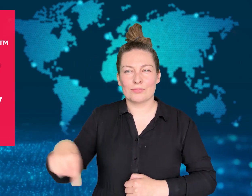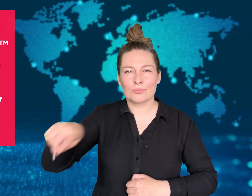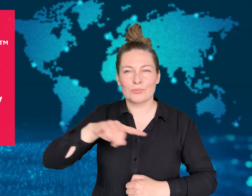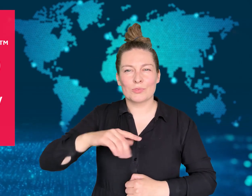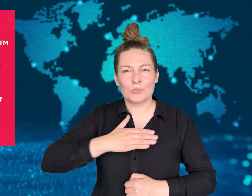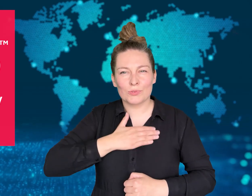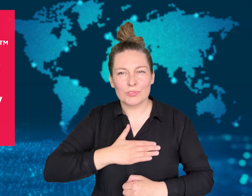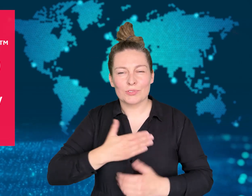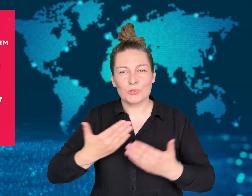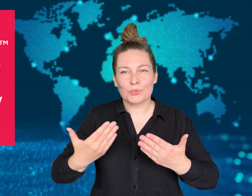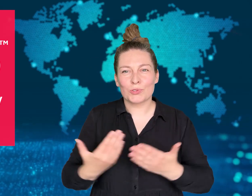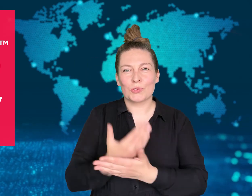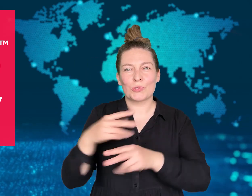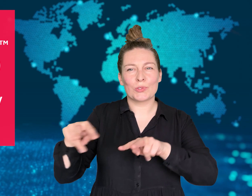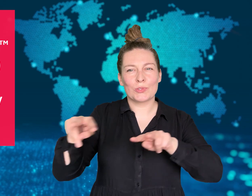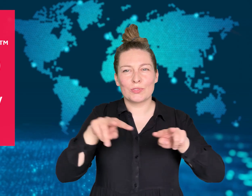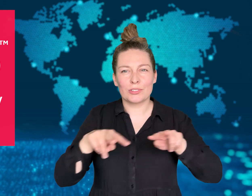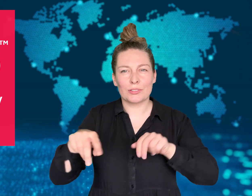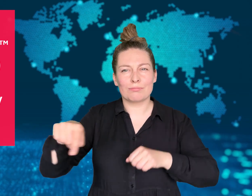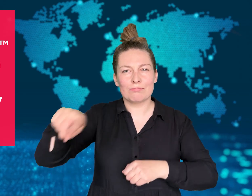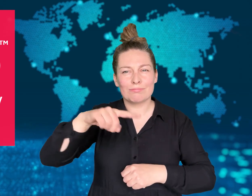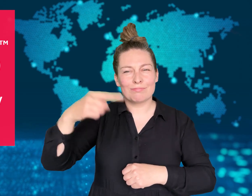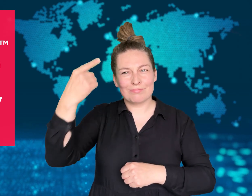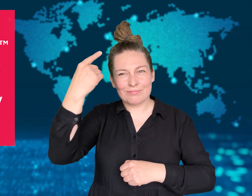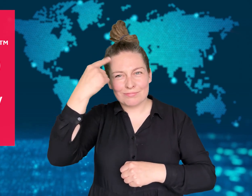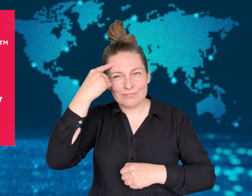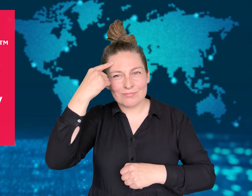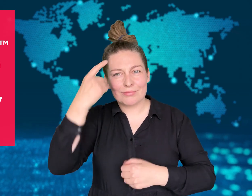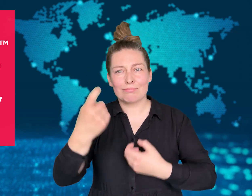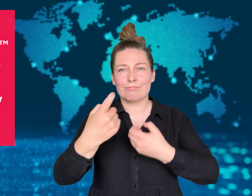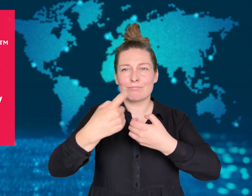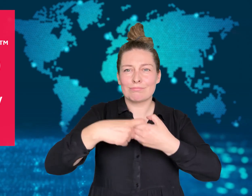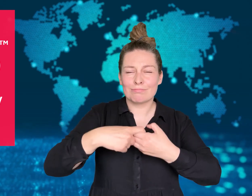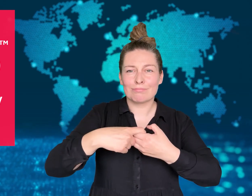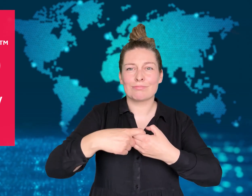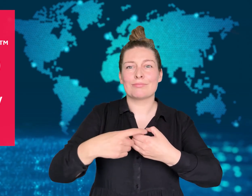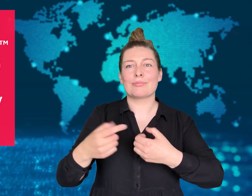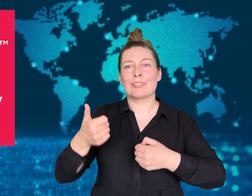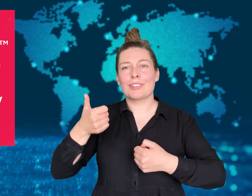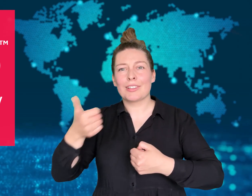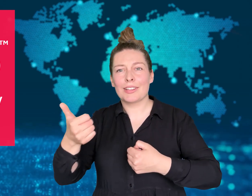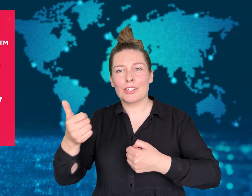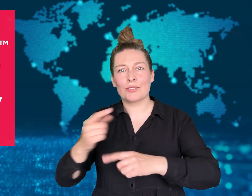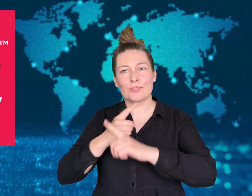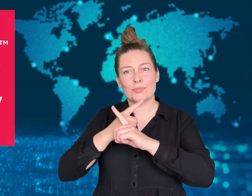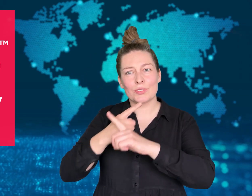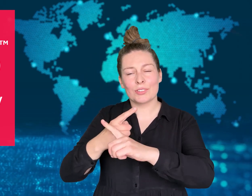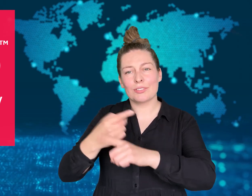Don't forget to subscribe, like, and follow H3 World TV